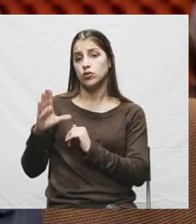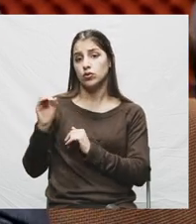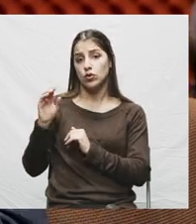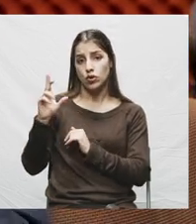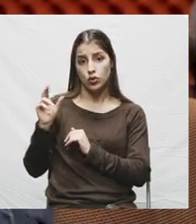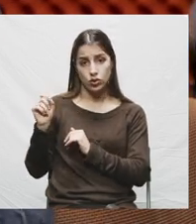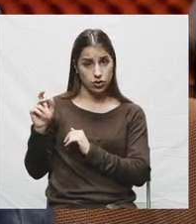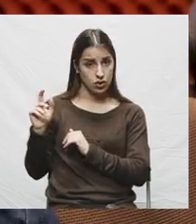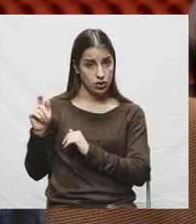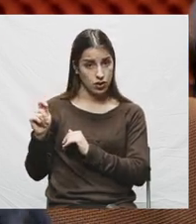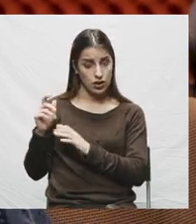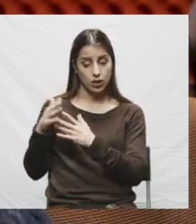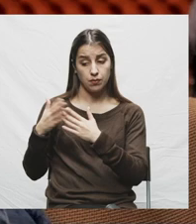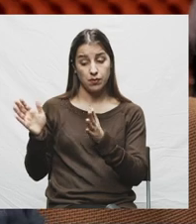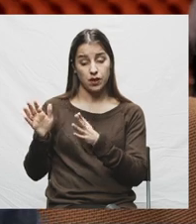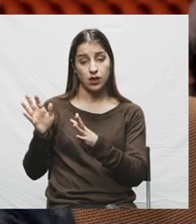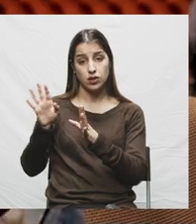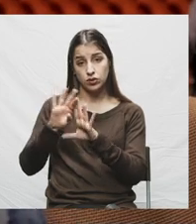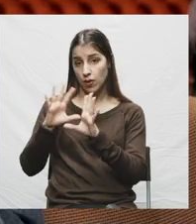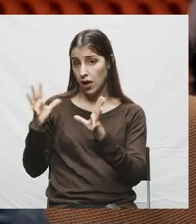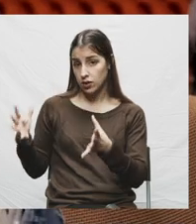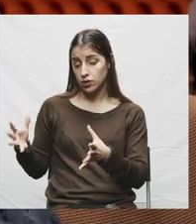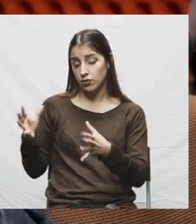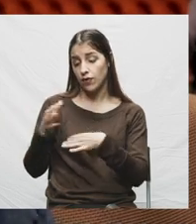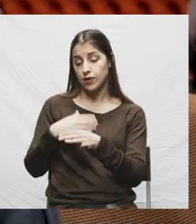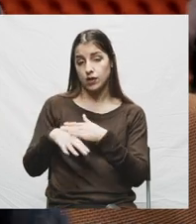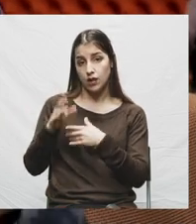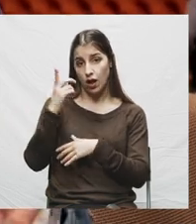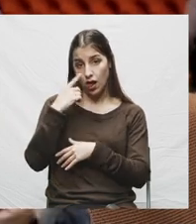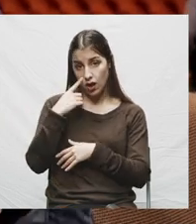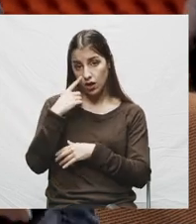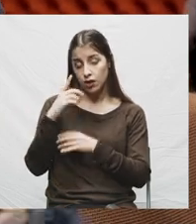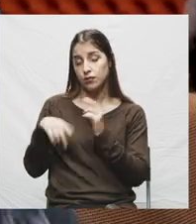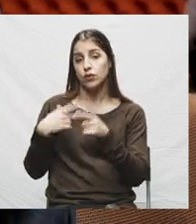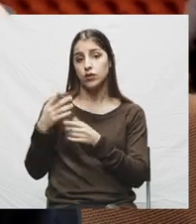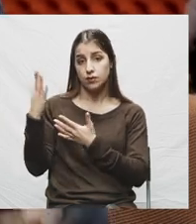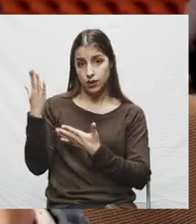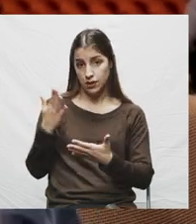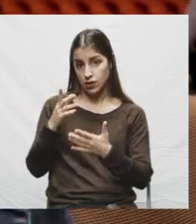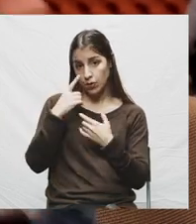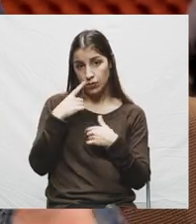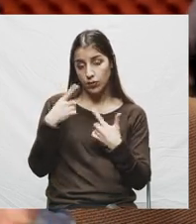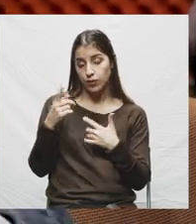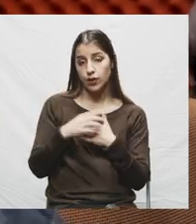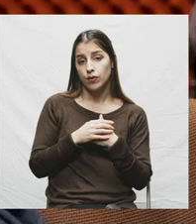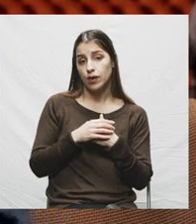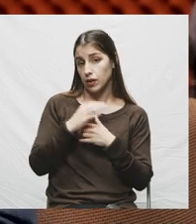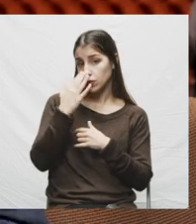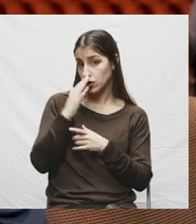where Jorge Salavisa, opened space for Gulbenkian dancers to do their experiments and then present the works to an audience.